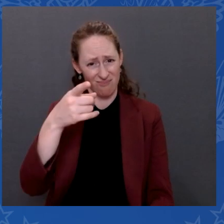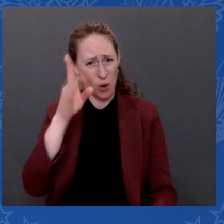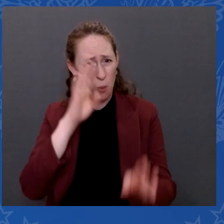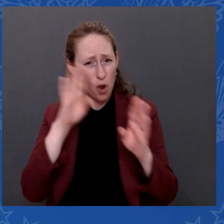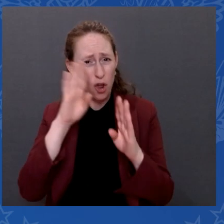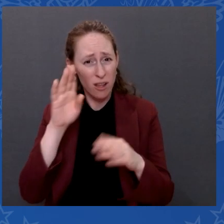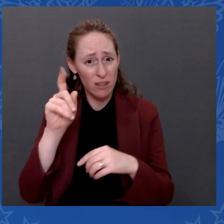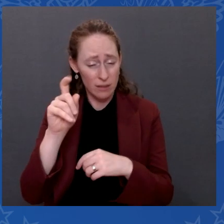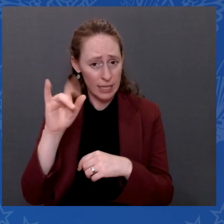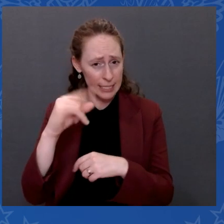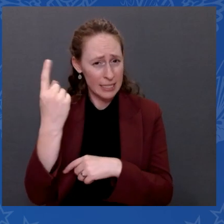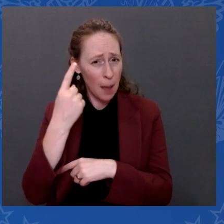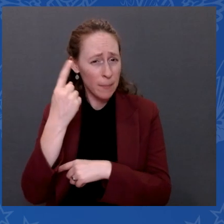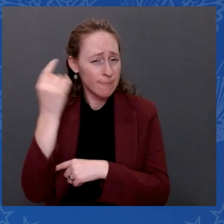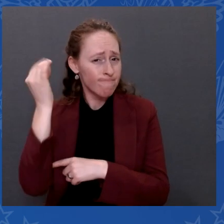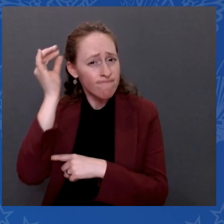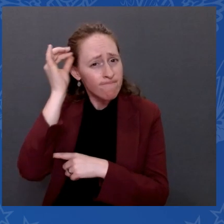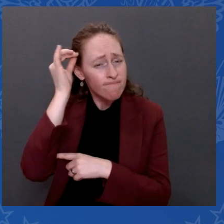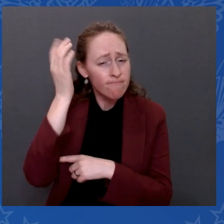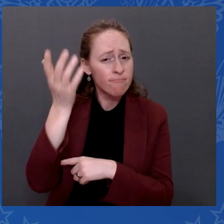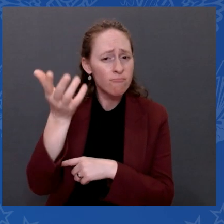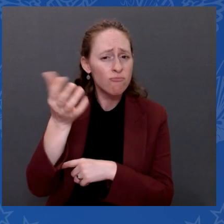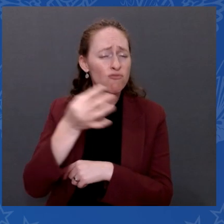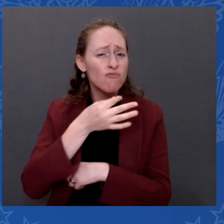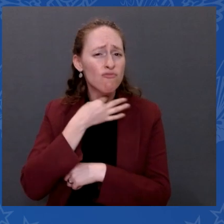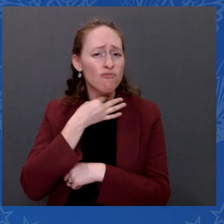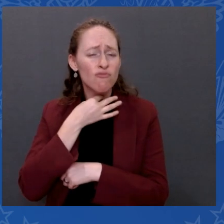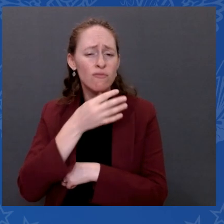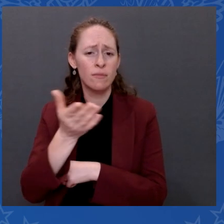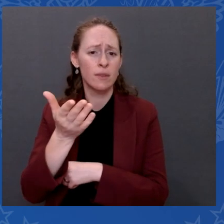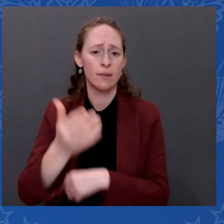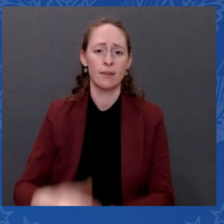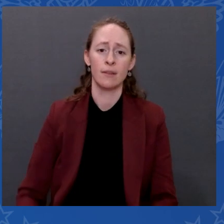you know, you're sitting around, you guys actually discuss, in practical terms?